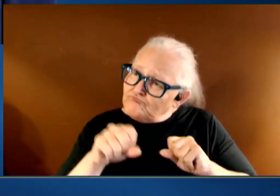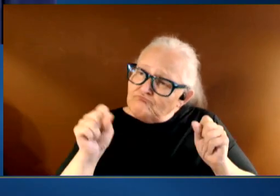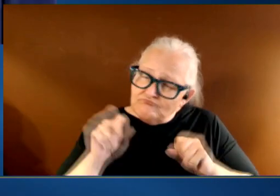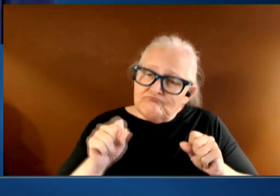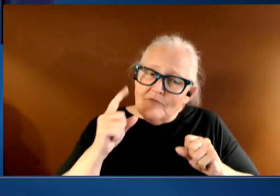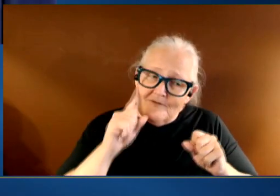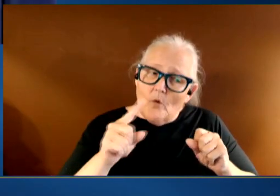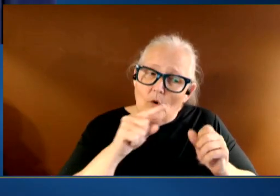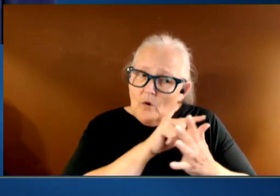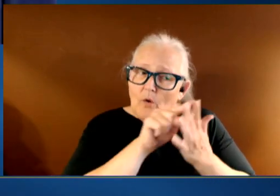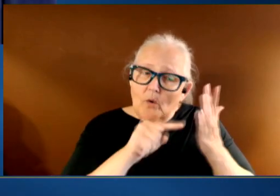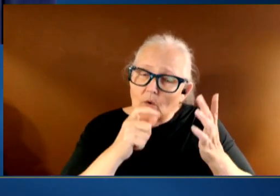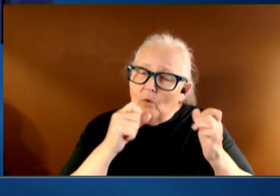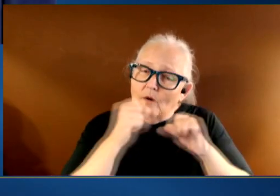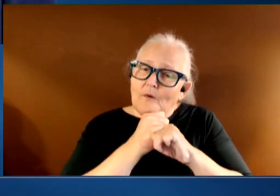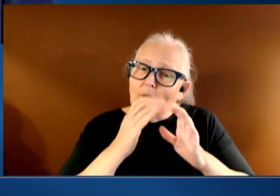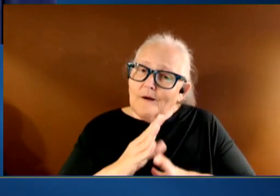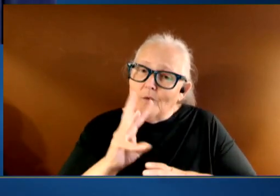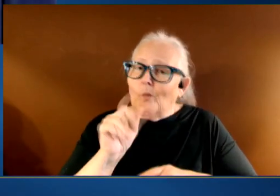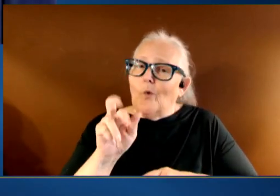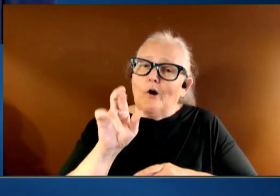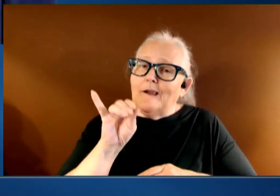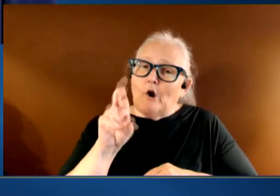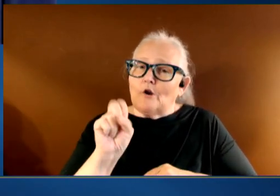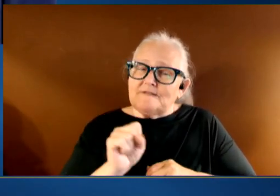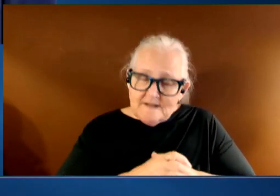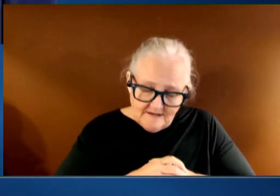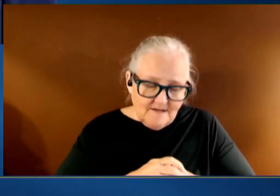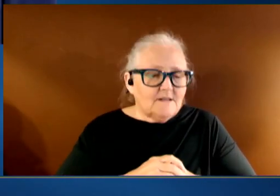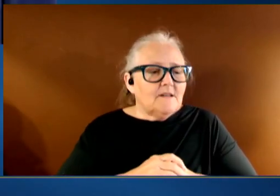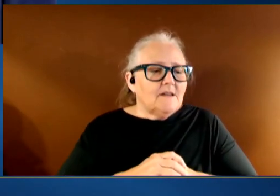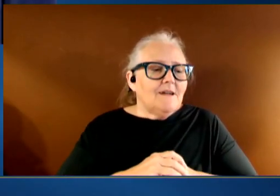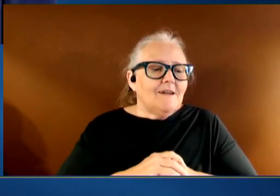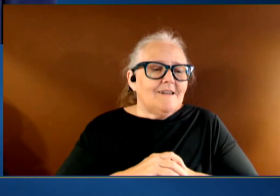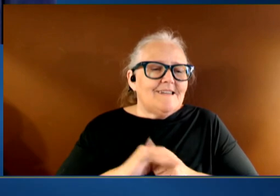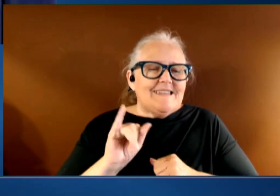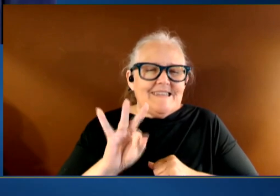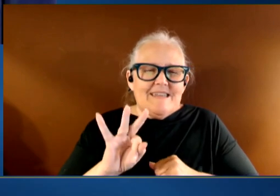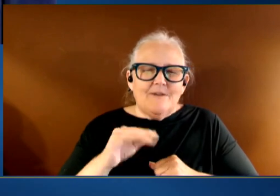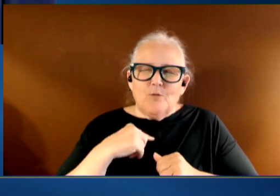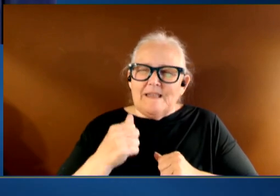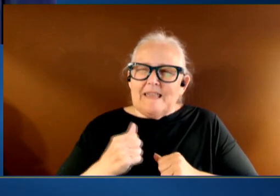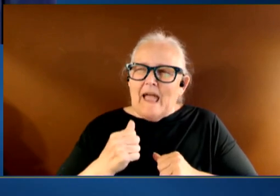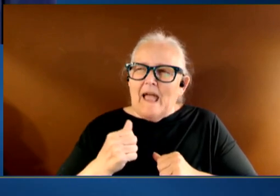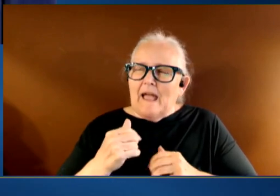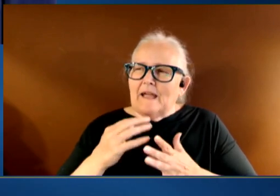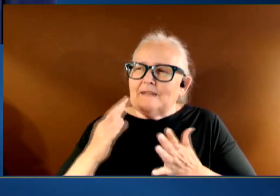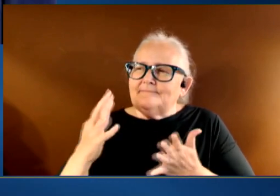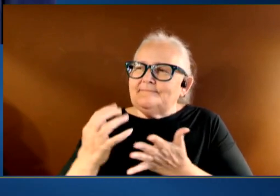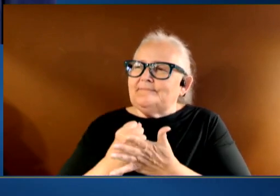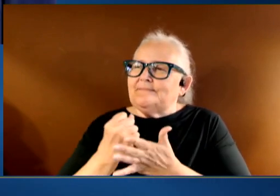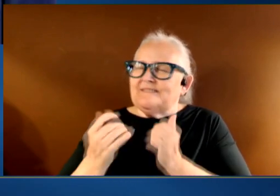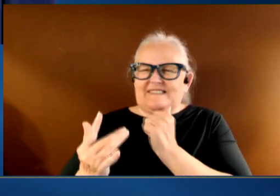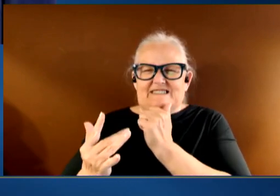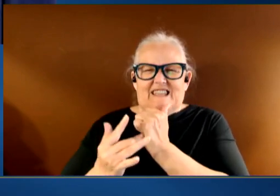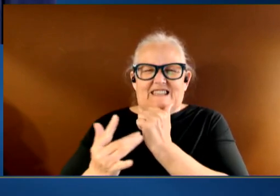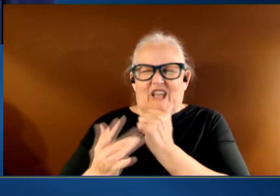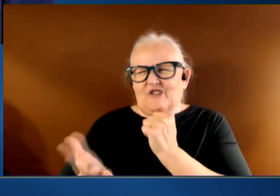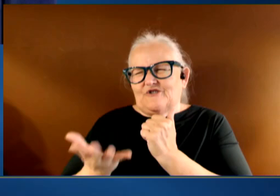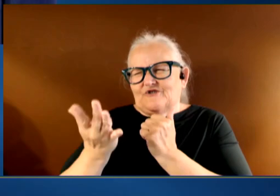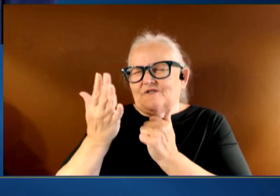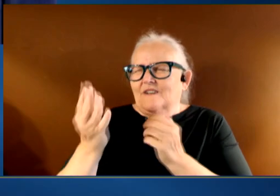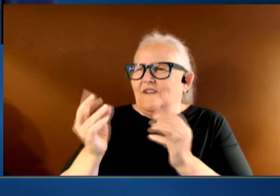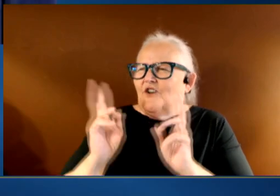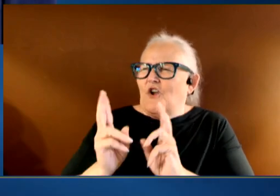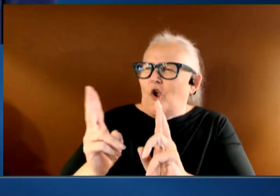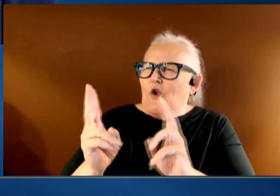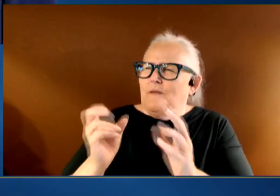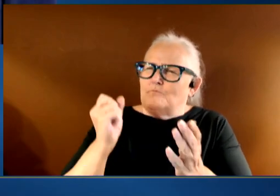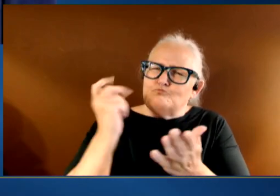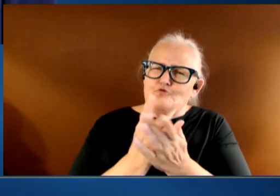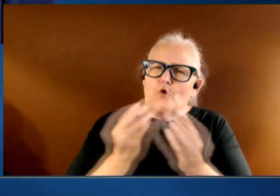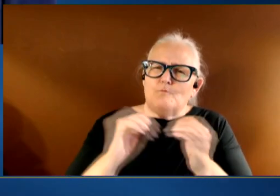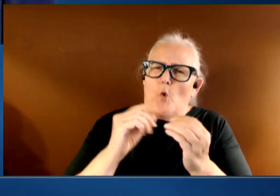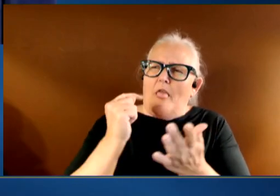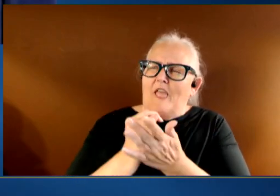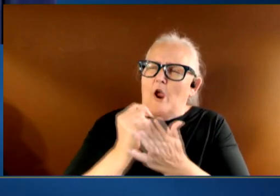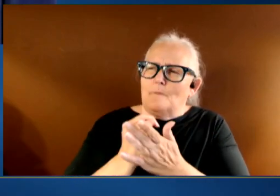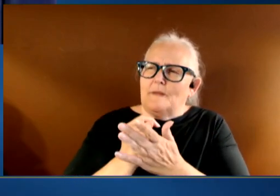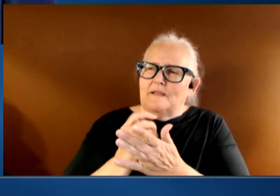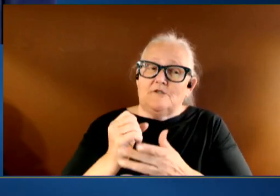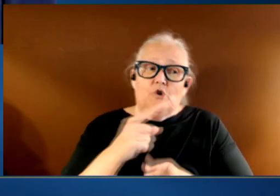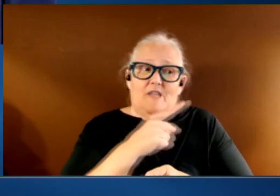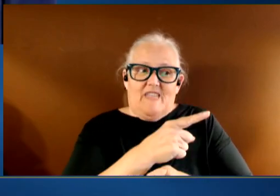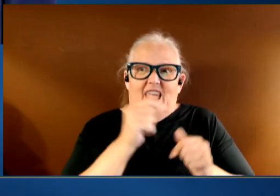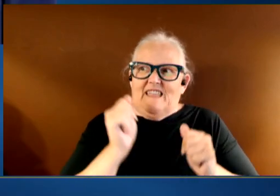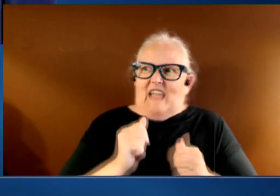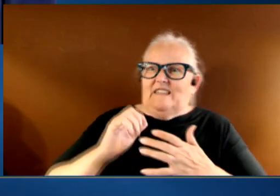but I think if we could increase the technology in approving therapies that patients can utilize